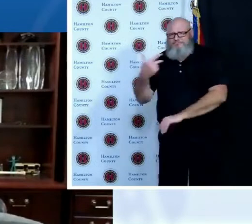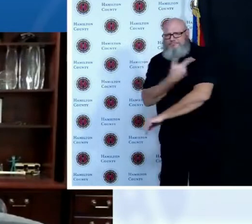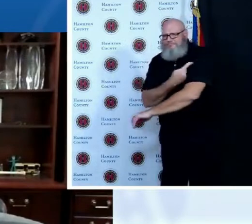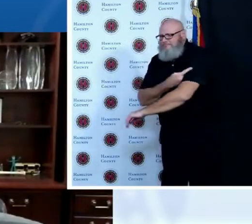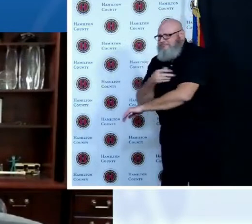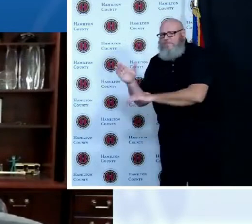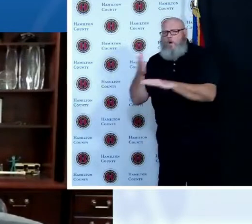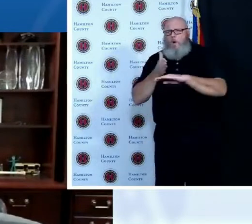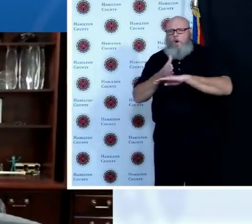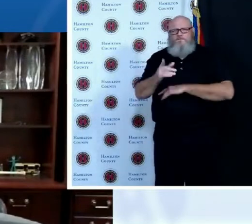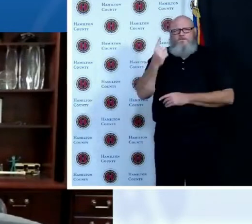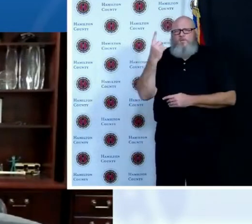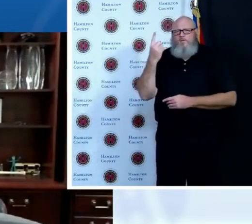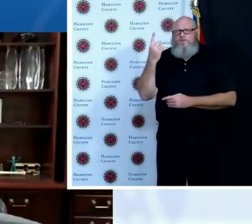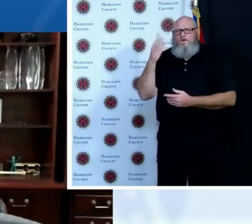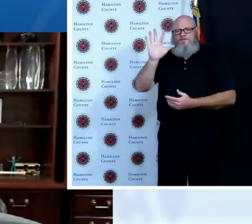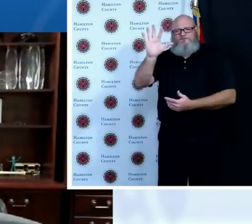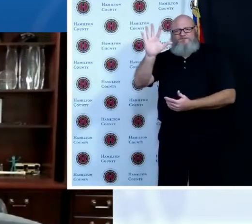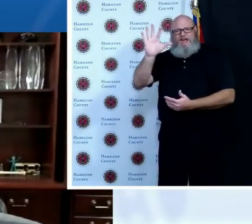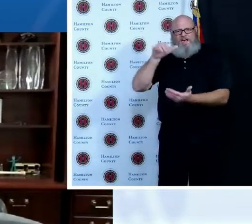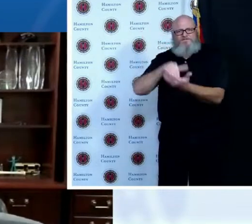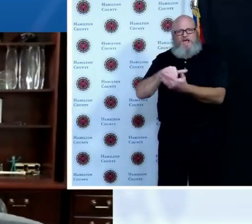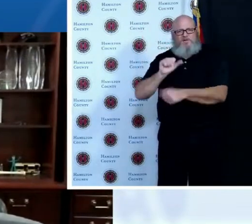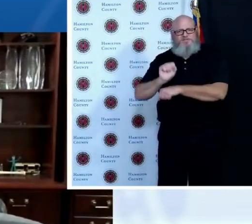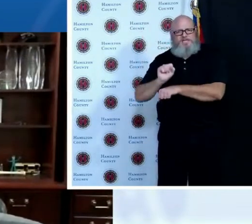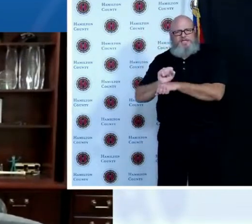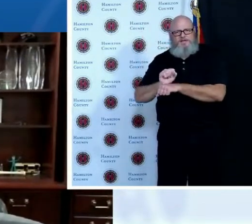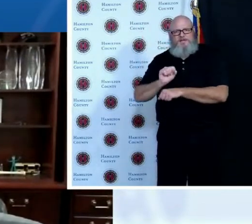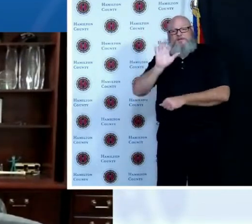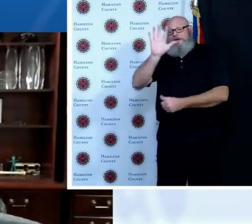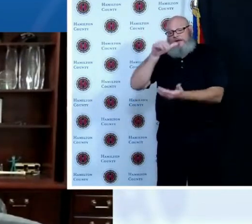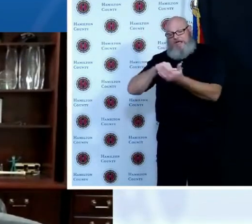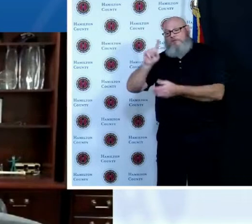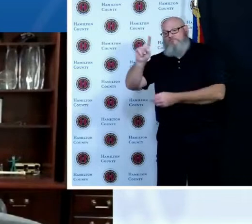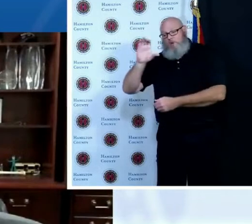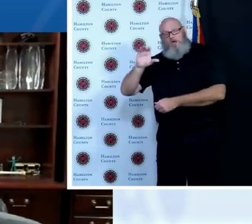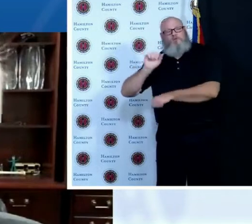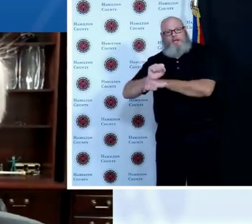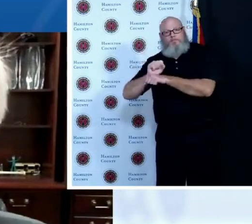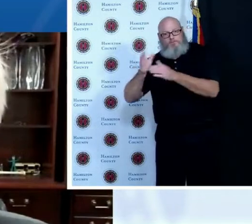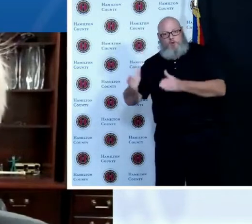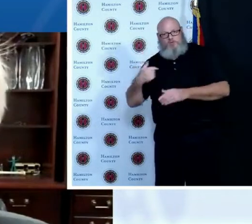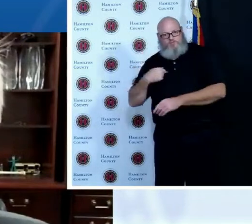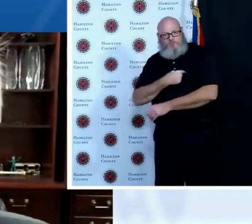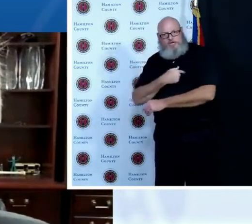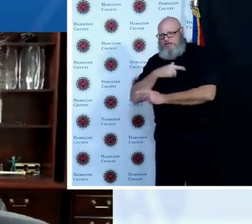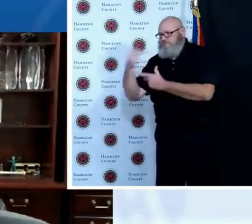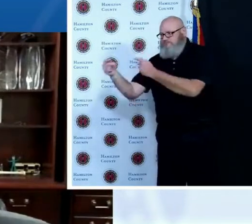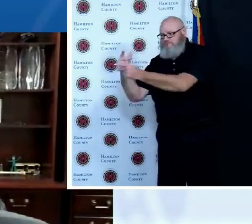100% of the vaccine that we've received in fact one of the things that starts this week for us is that